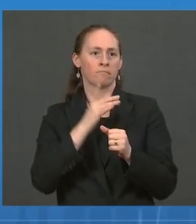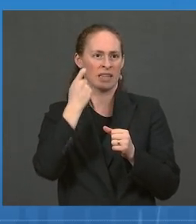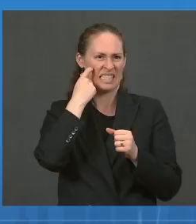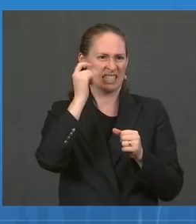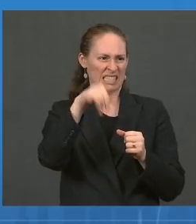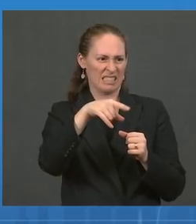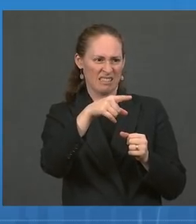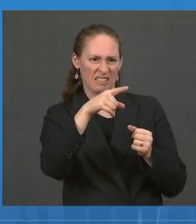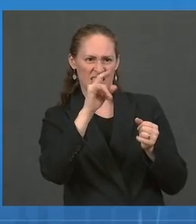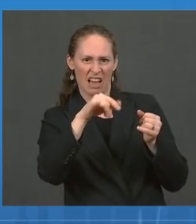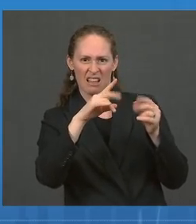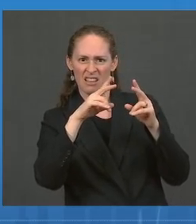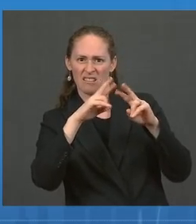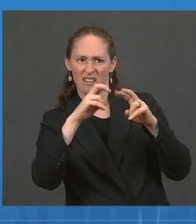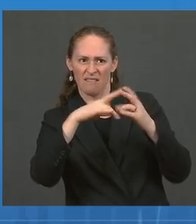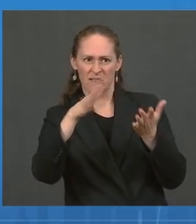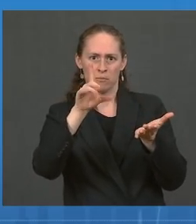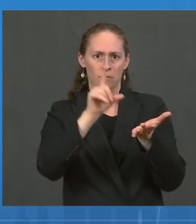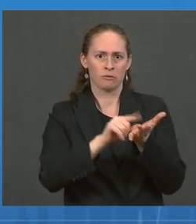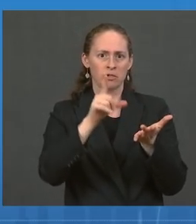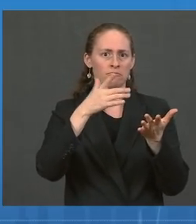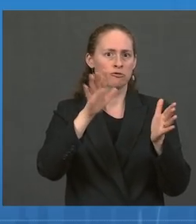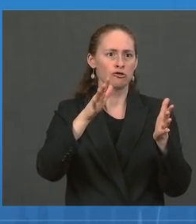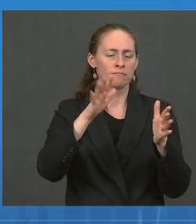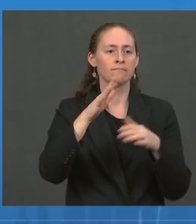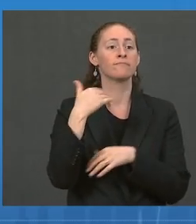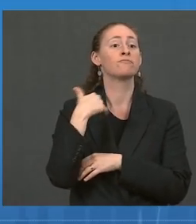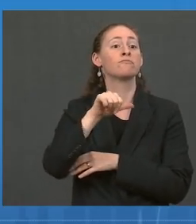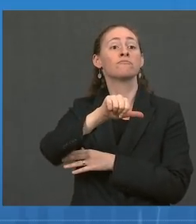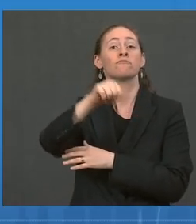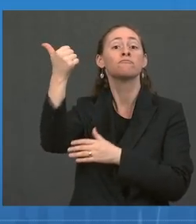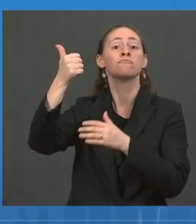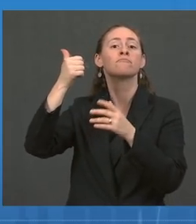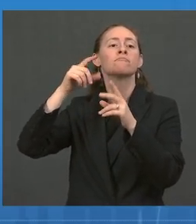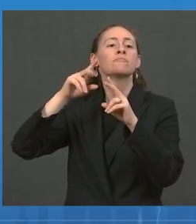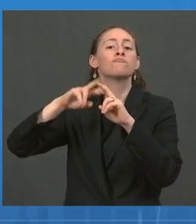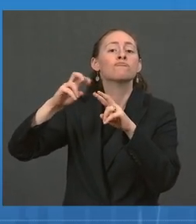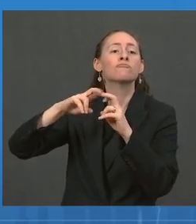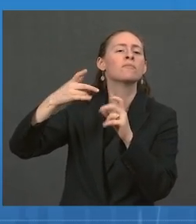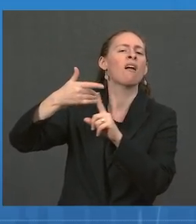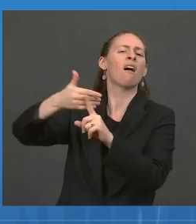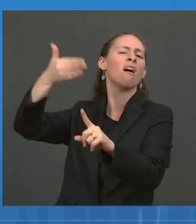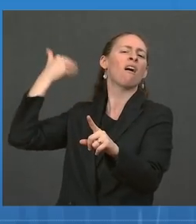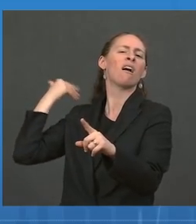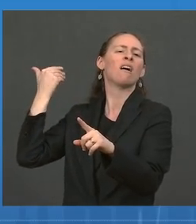but we have numerous studies from last schoolyear that repeatedly demonstrate that school outbreaks